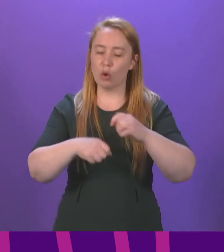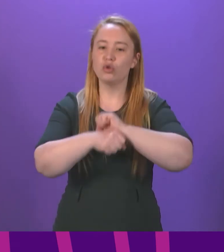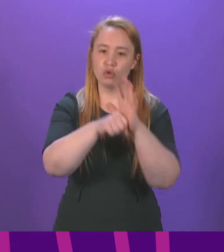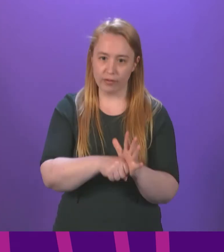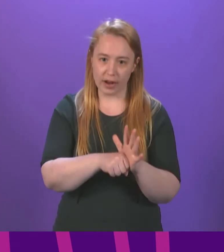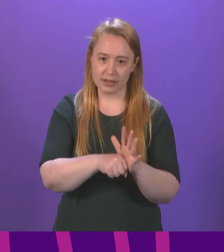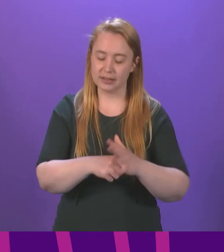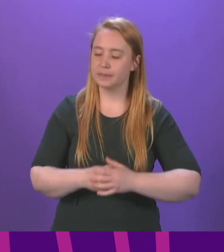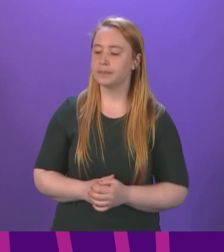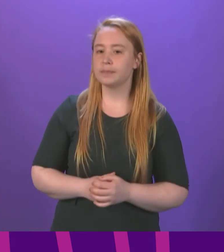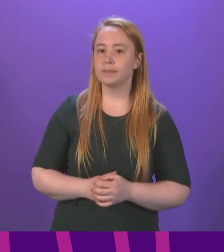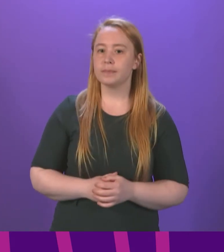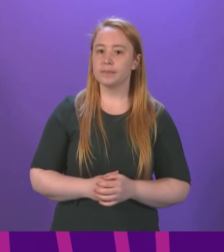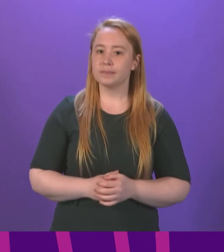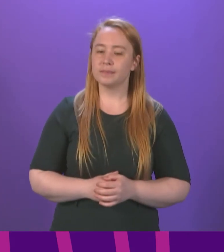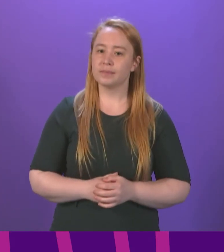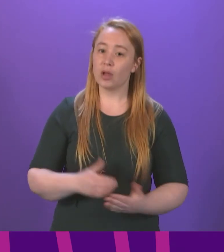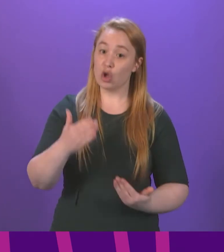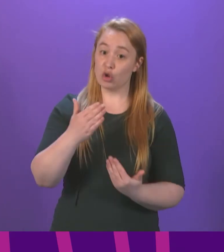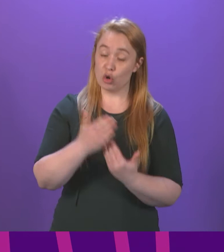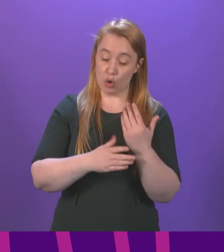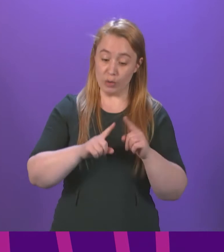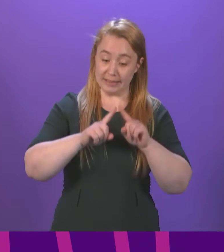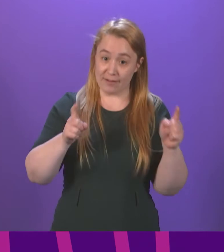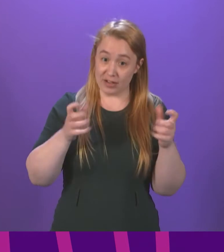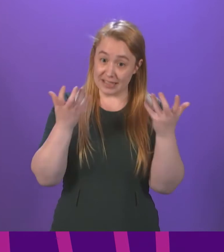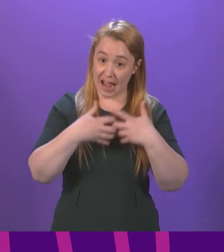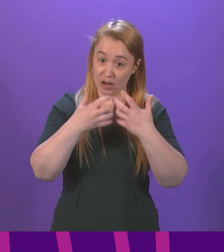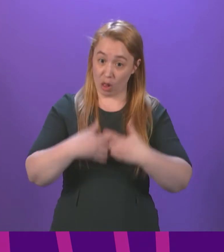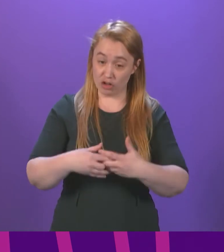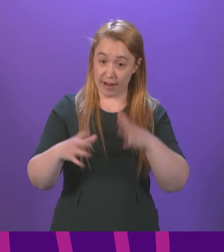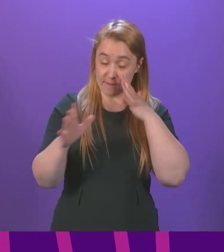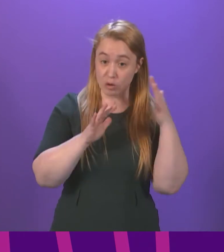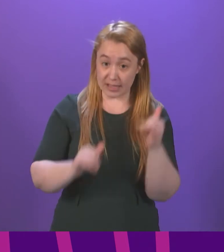has been aided by the availability of new types of testing technology, including rapid